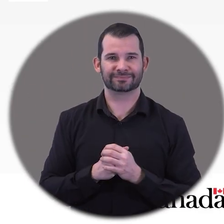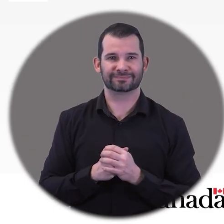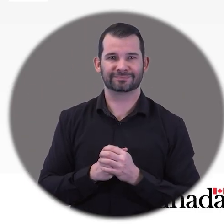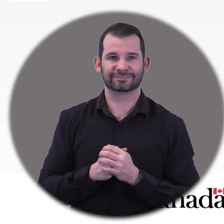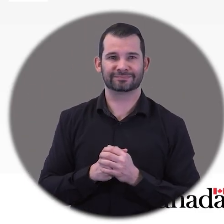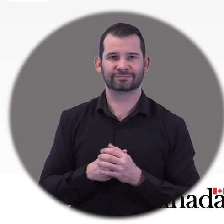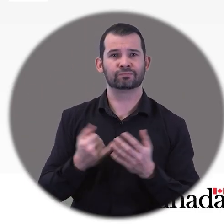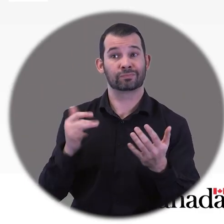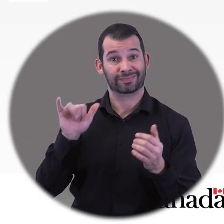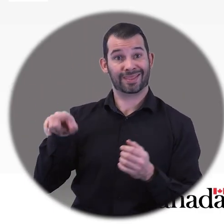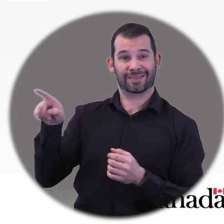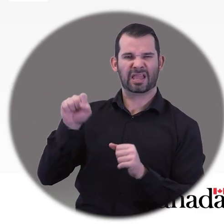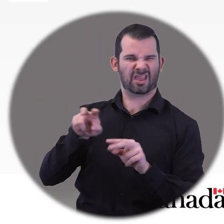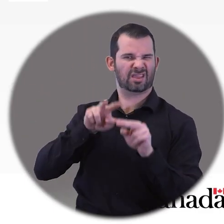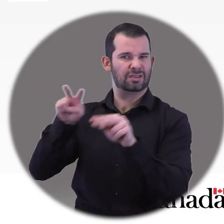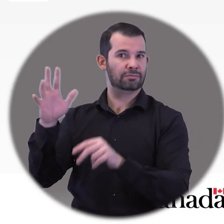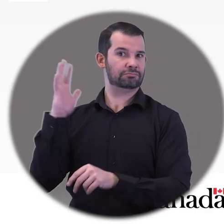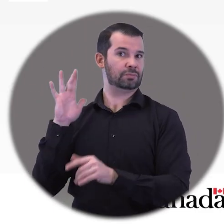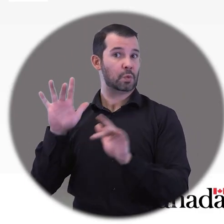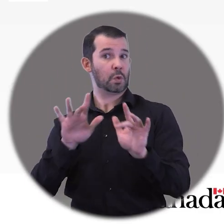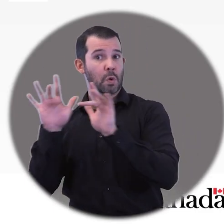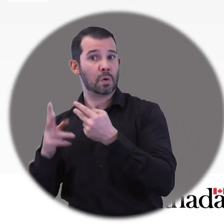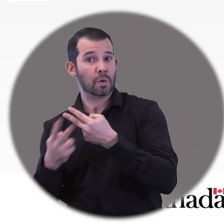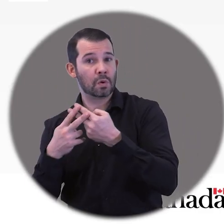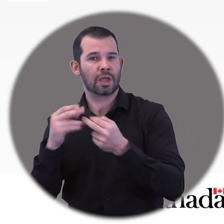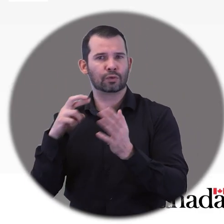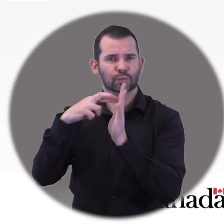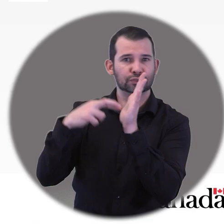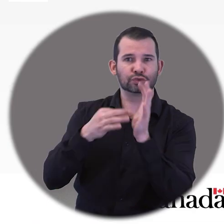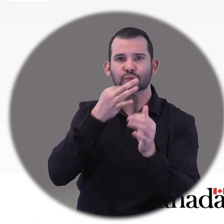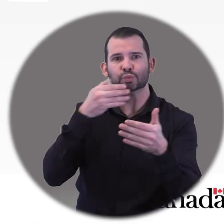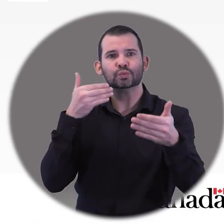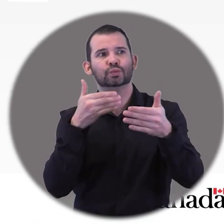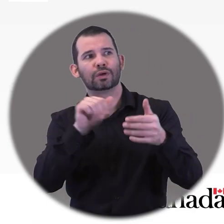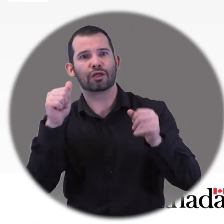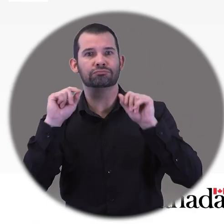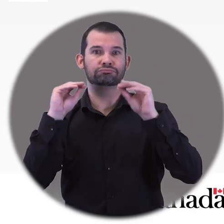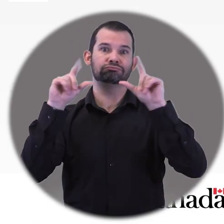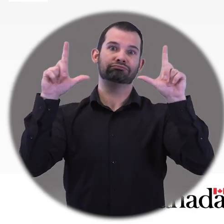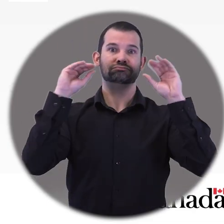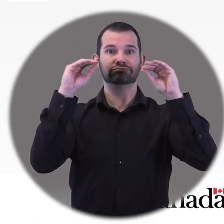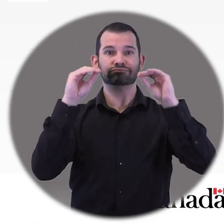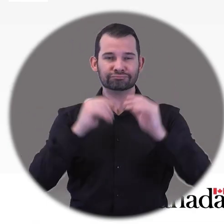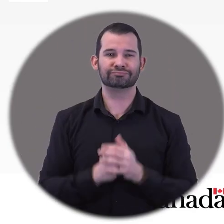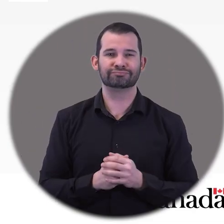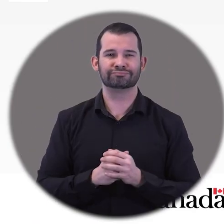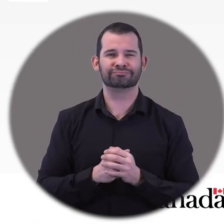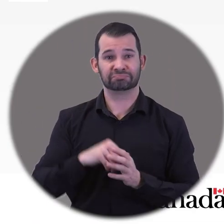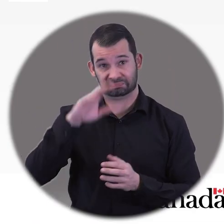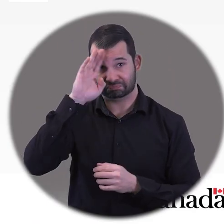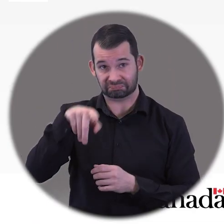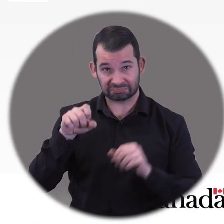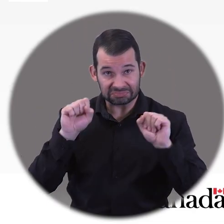to view past recordings and register for upcoming webinars. Did you know that you can find answers